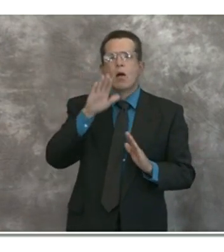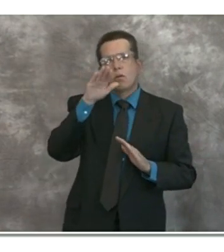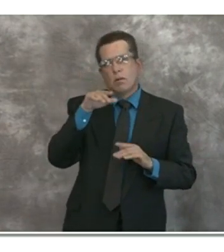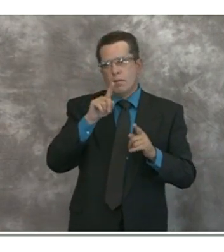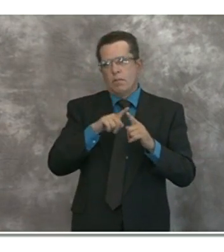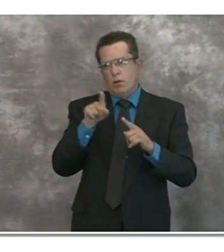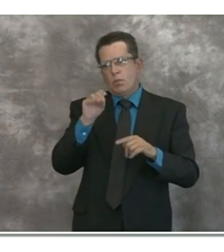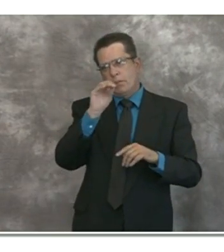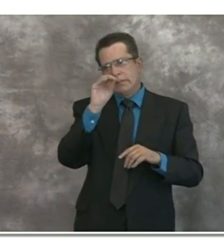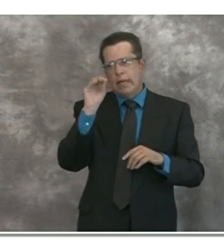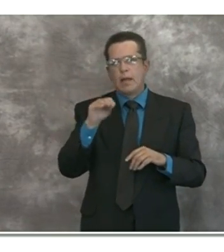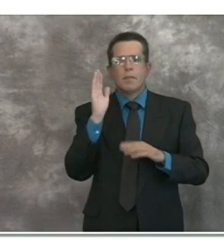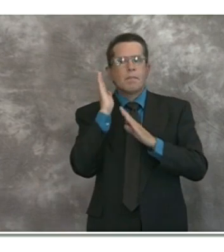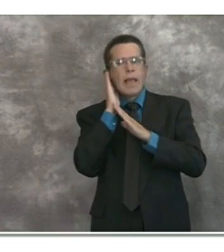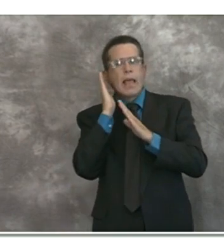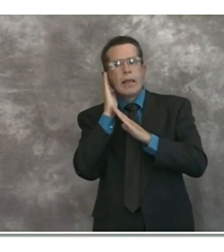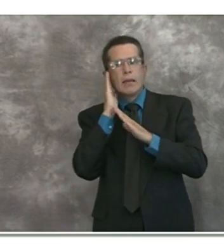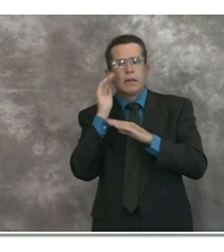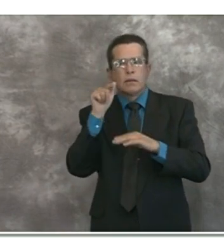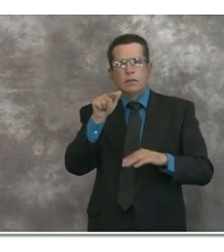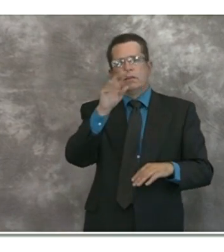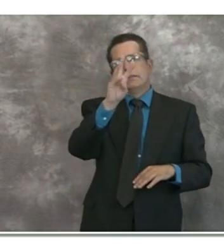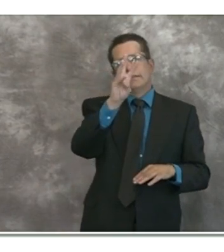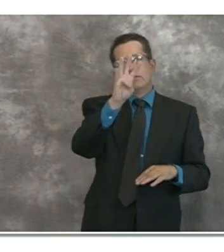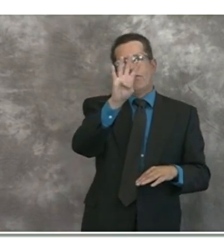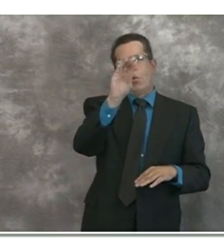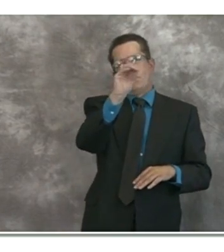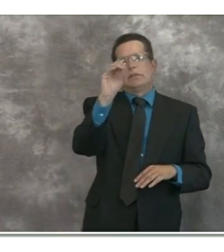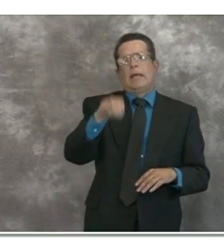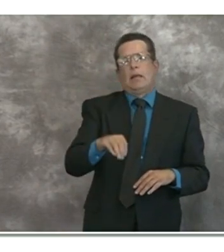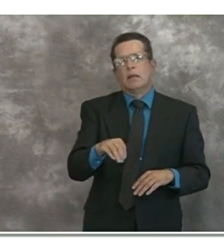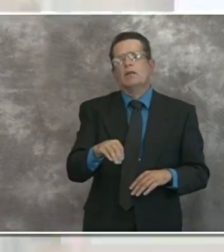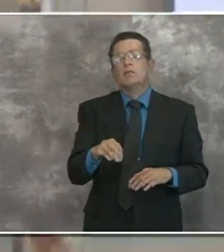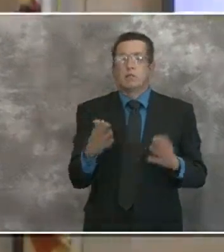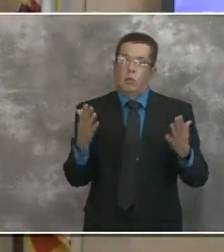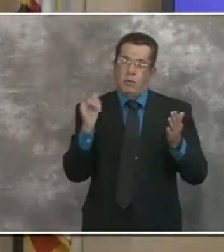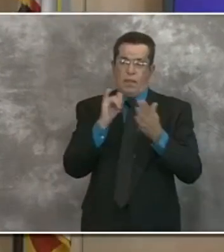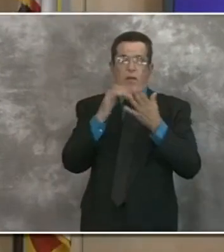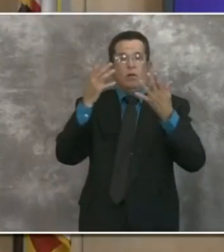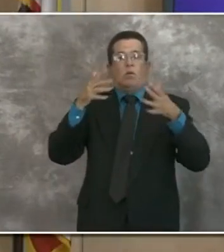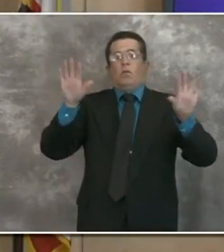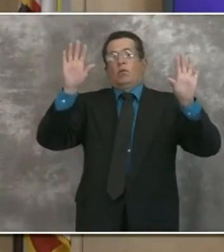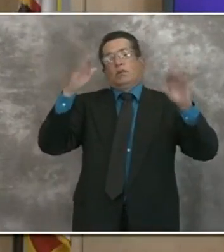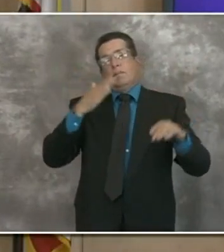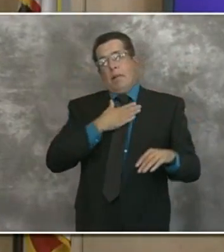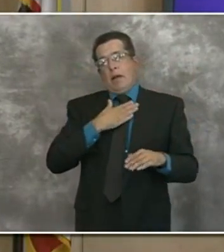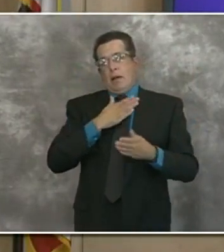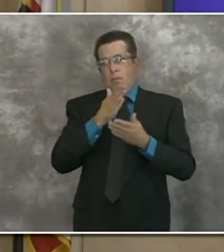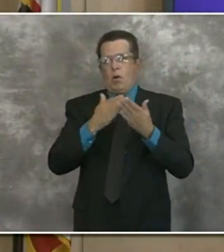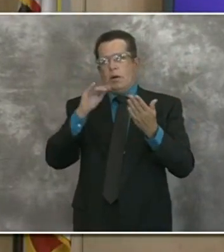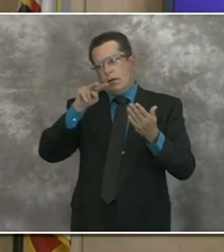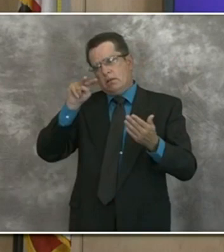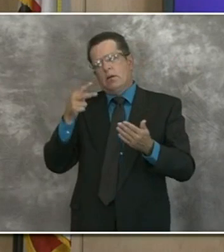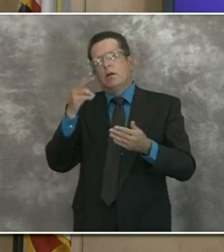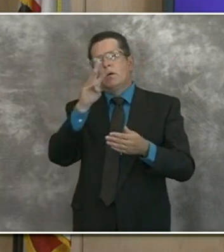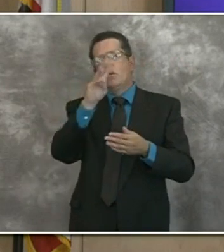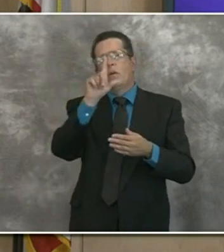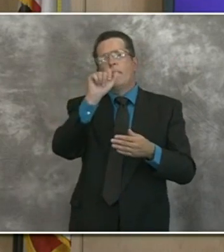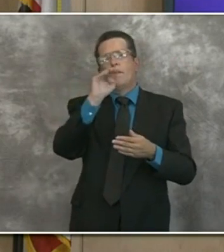COVID-RELATED ICU STAYING RELATIVELY FLAT NON COVID KIND OF GOING UP AND DOWN BUT IT A